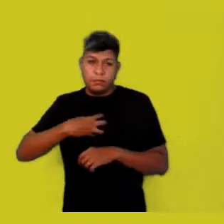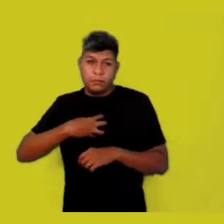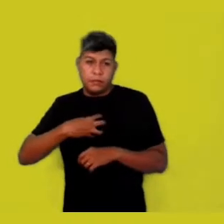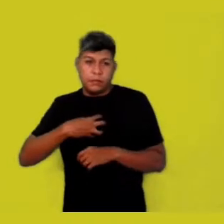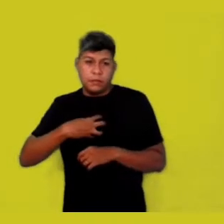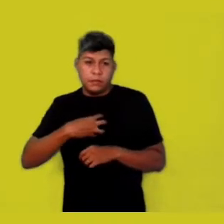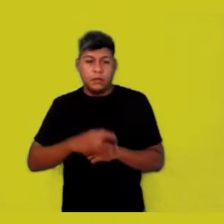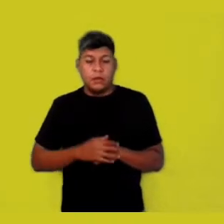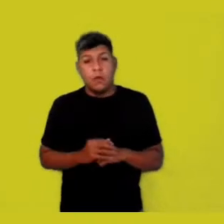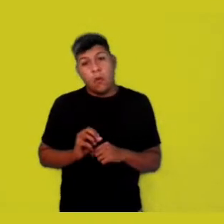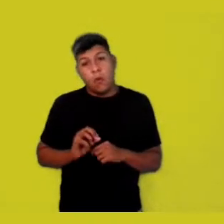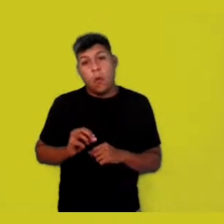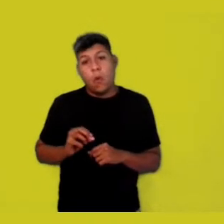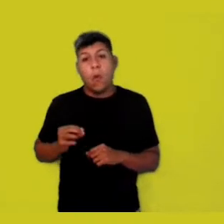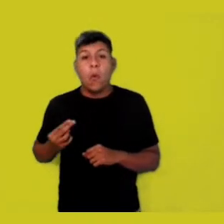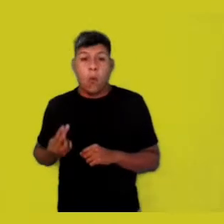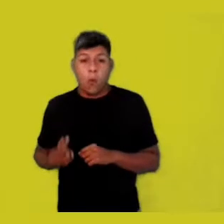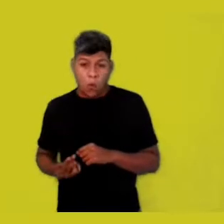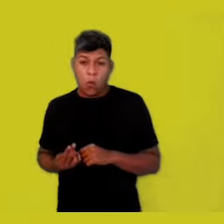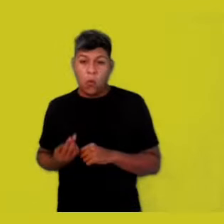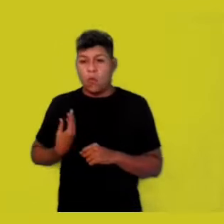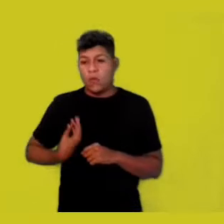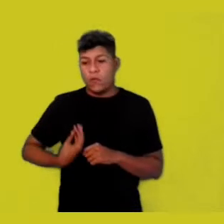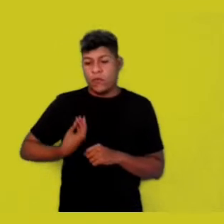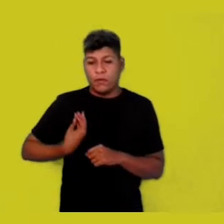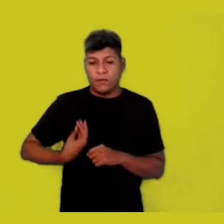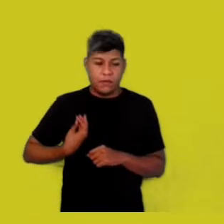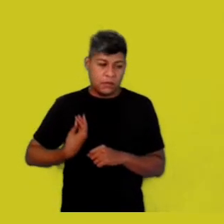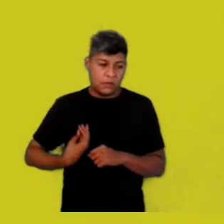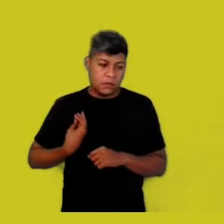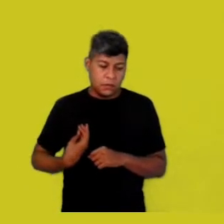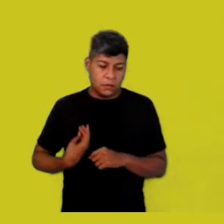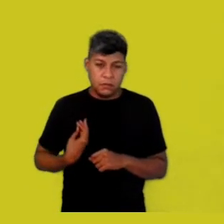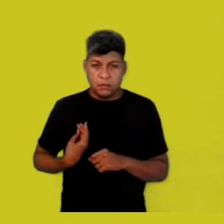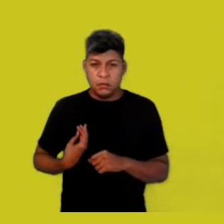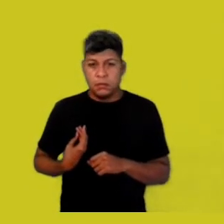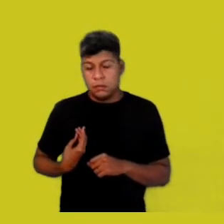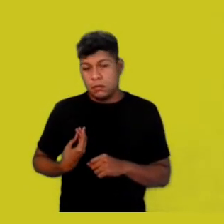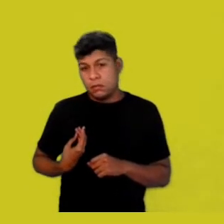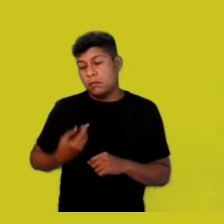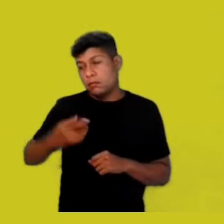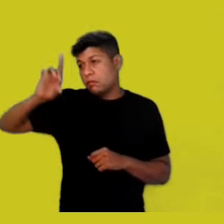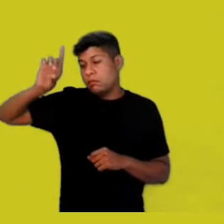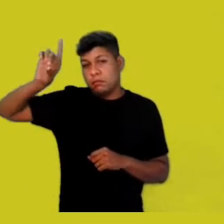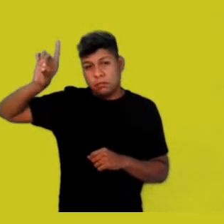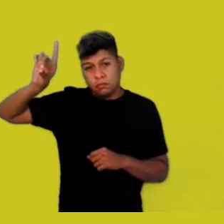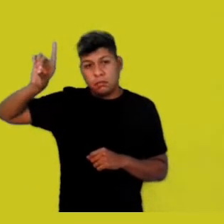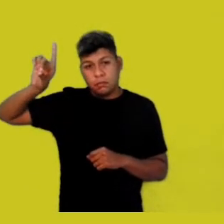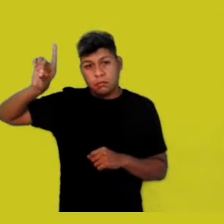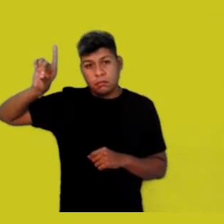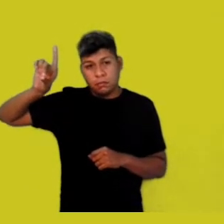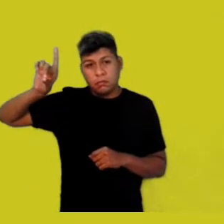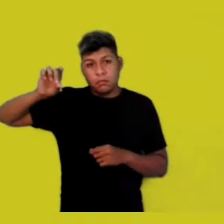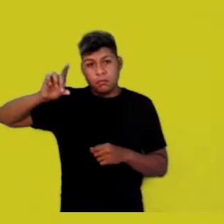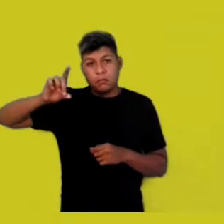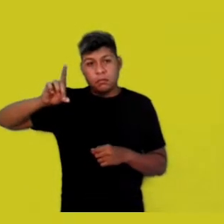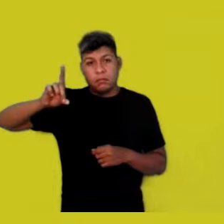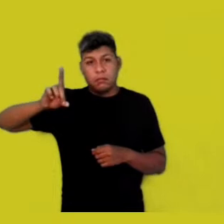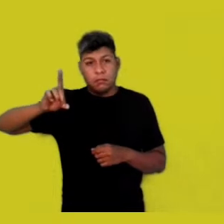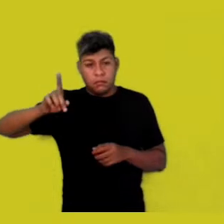or a sacred experience within a religious perspective